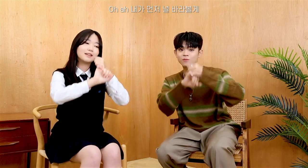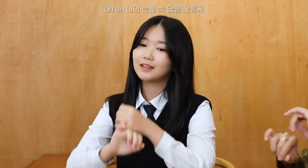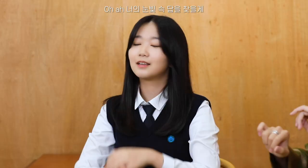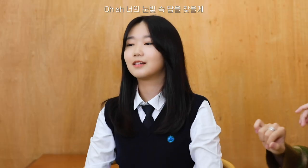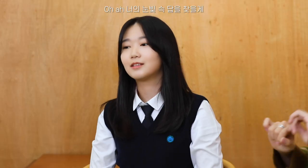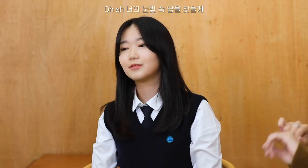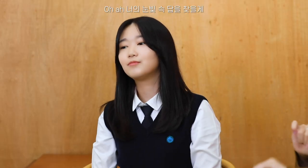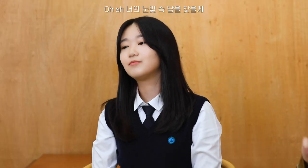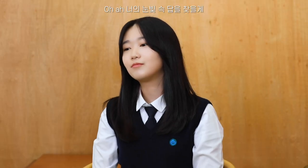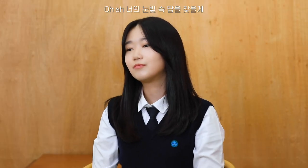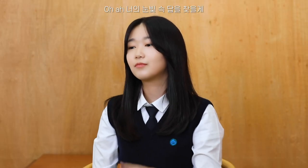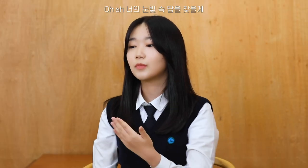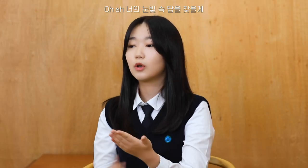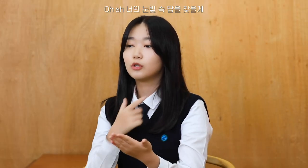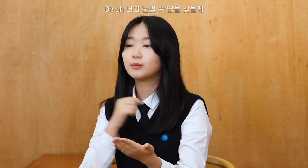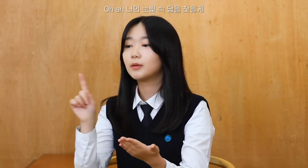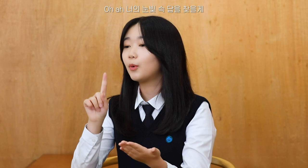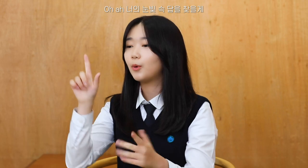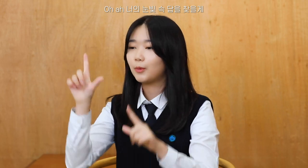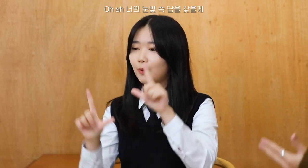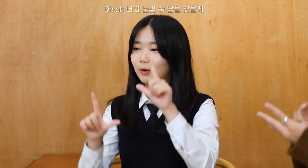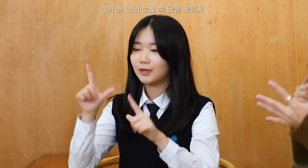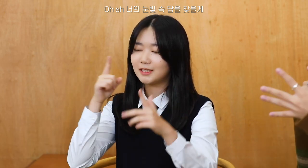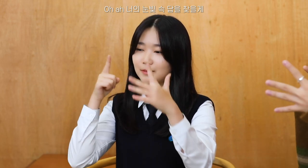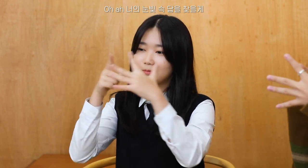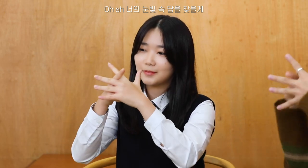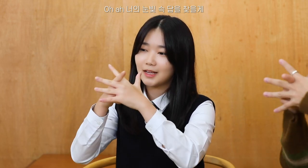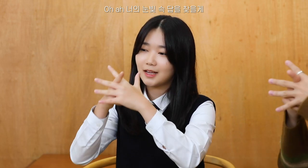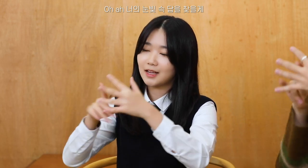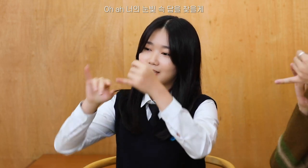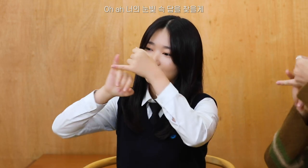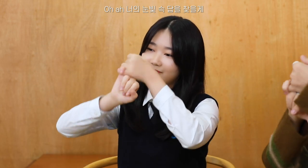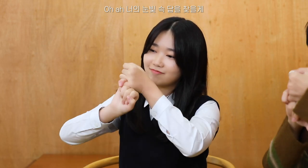Oh ah I'll find the answer in your eyes